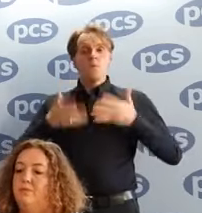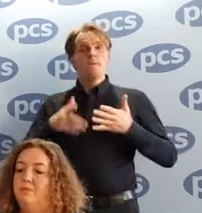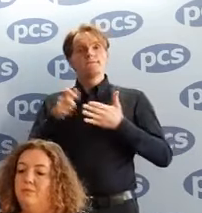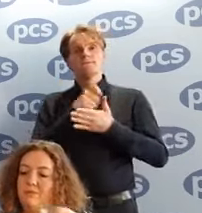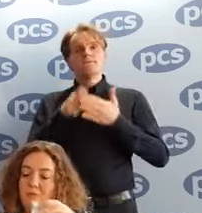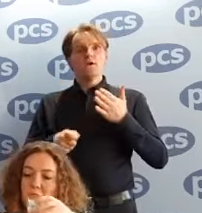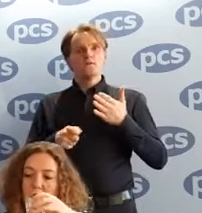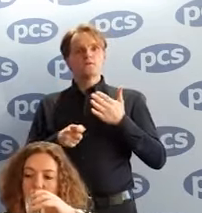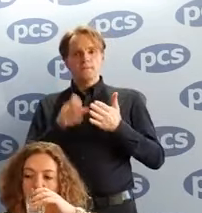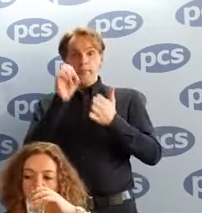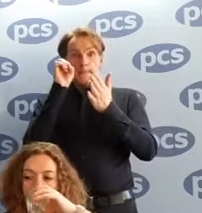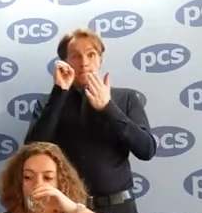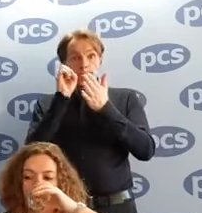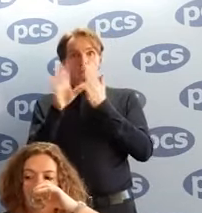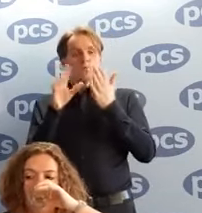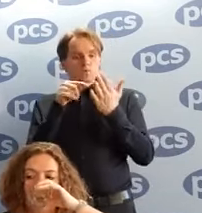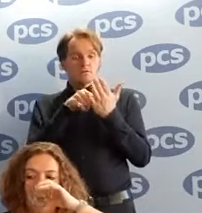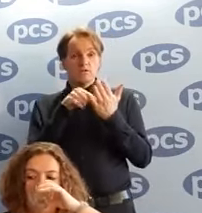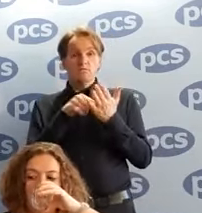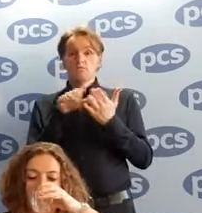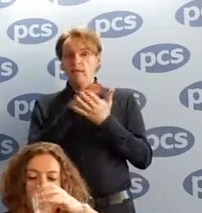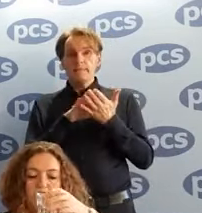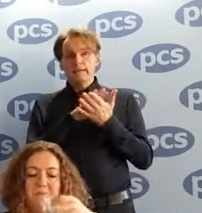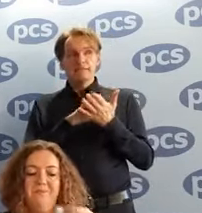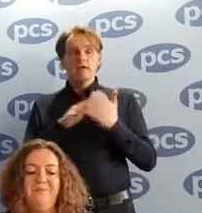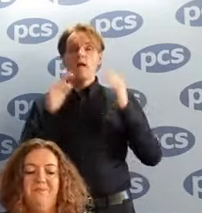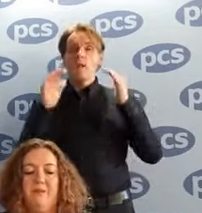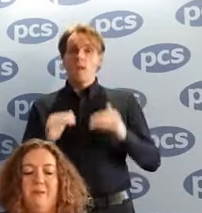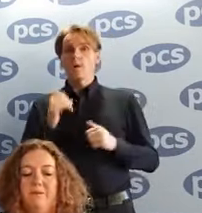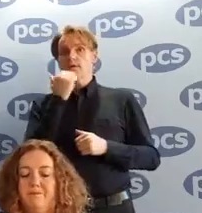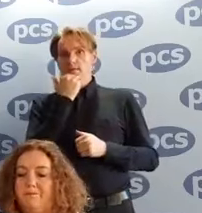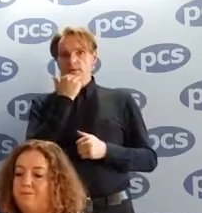postal method means turnout to be generally low so we've been campaigning for a